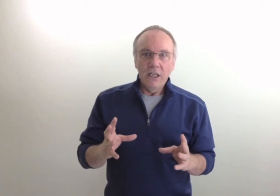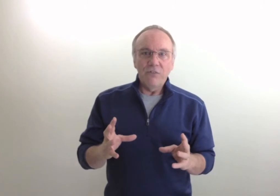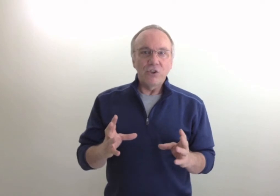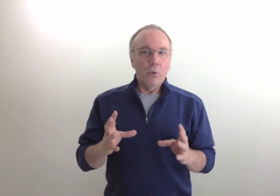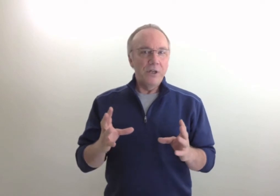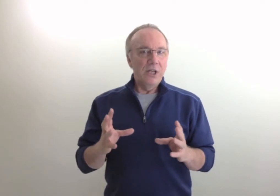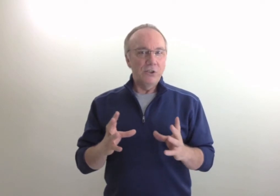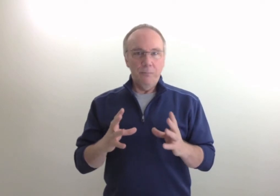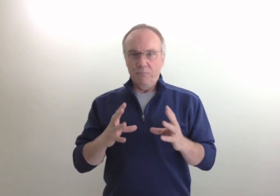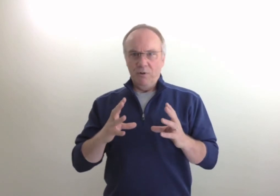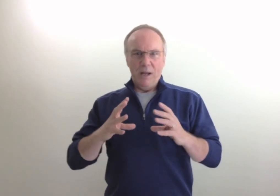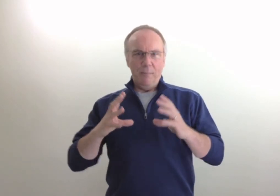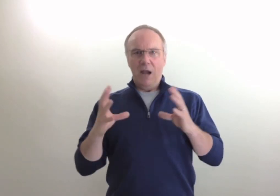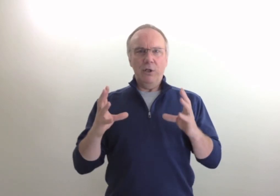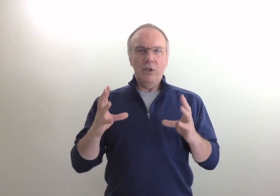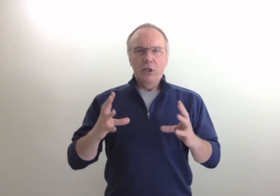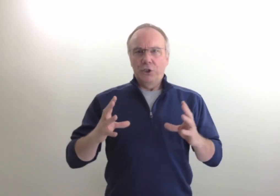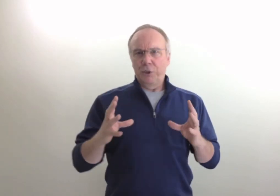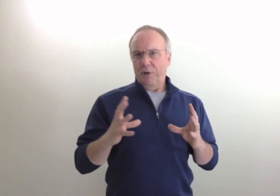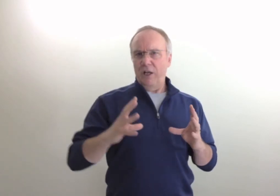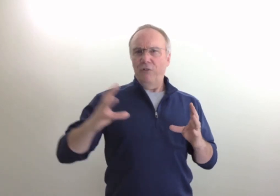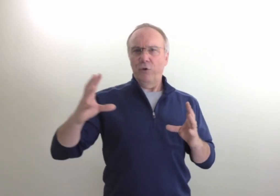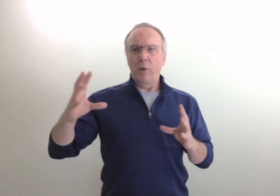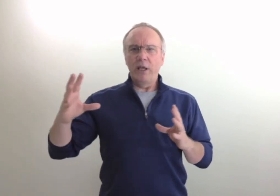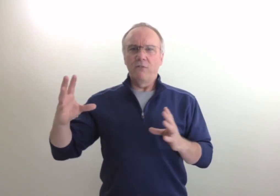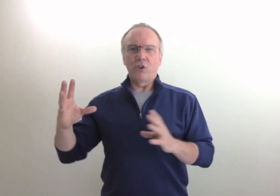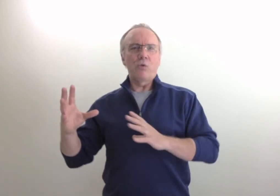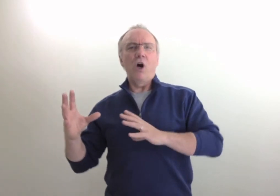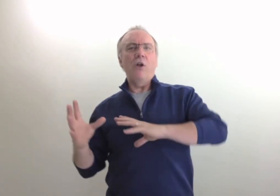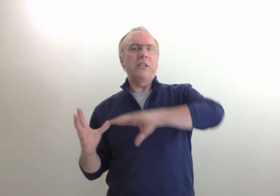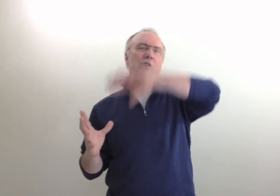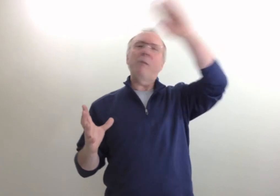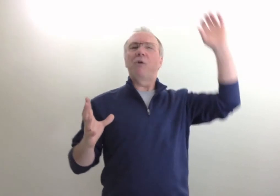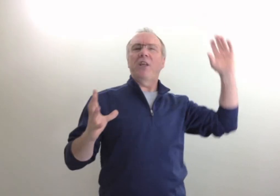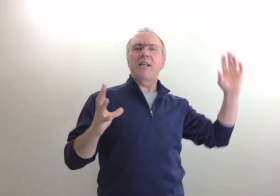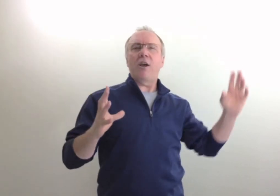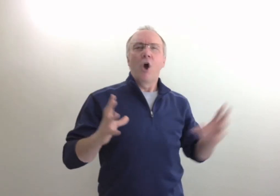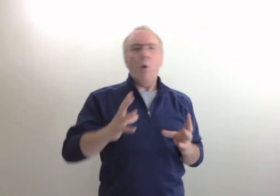a story tells of a pirate ship cutting through waves so tall that they swept over the deck,